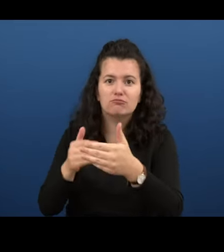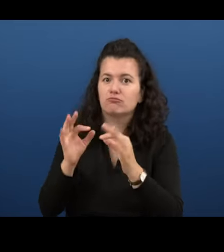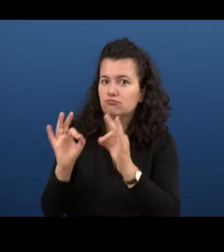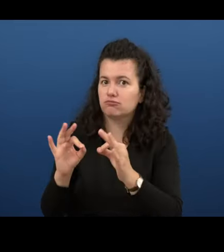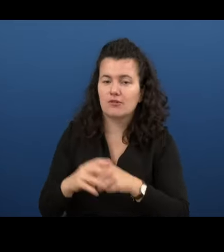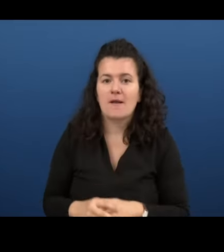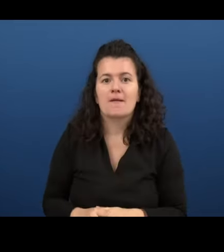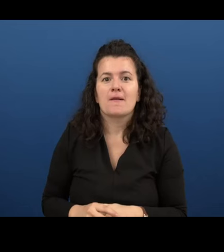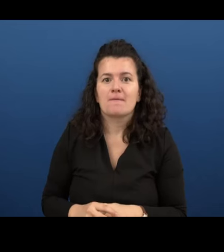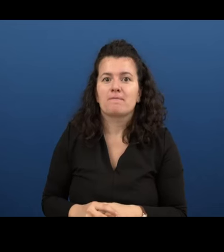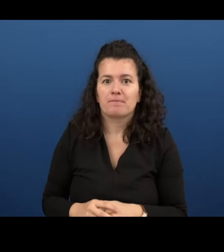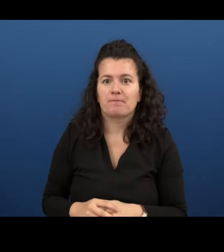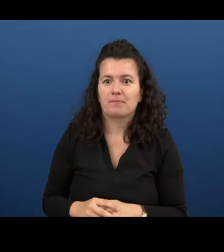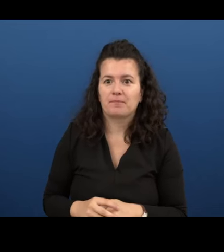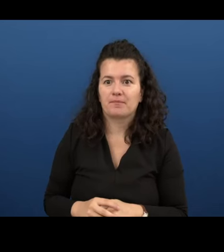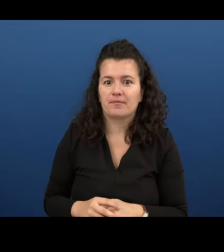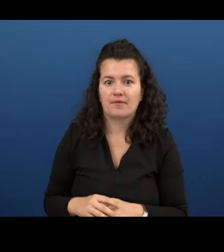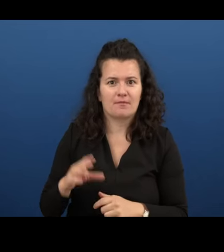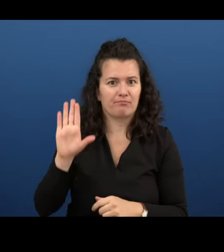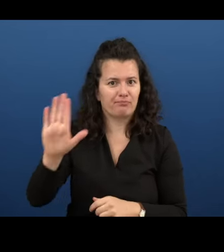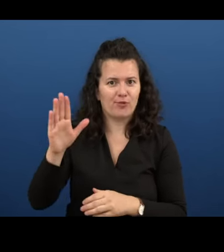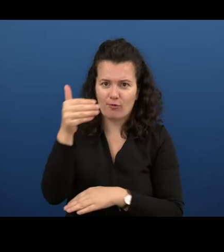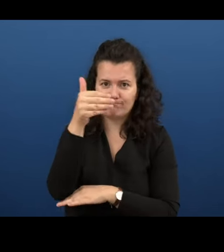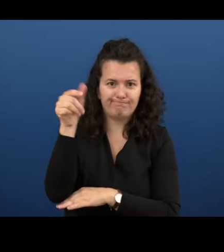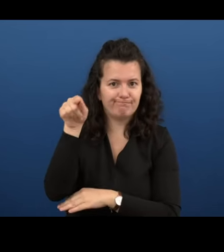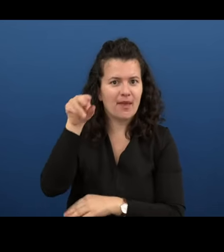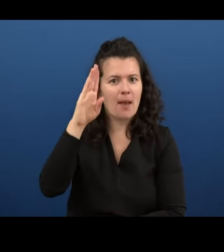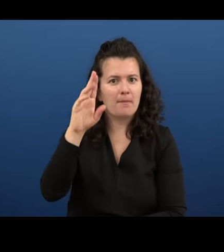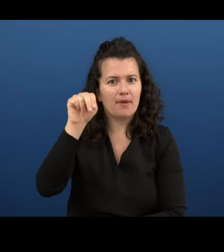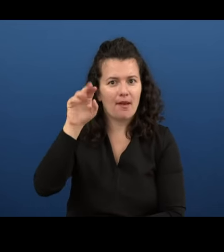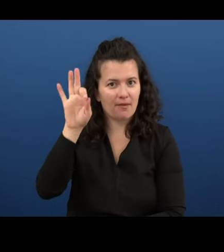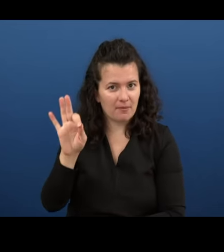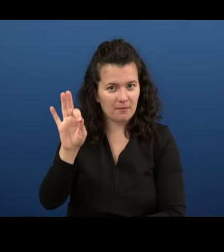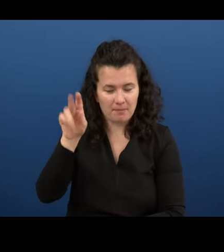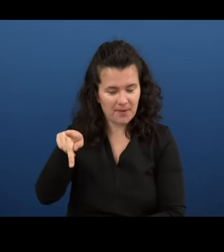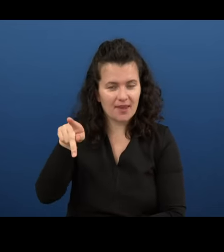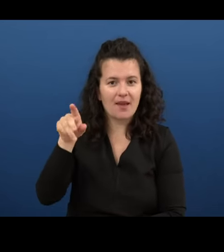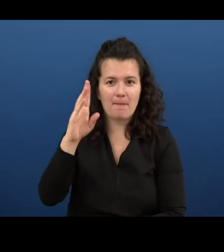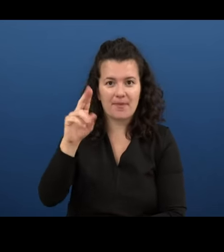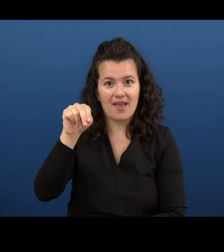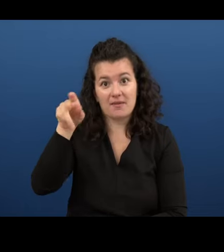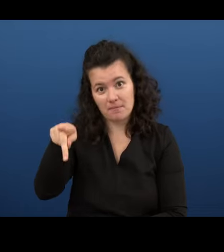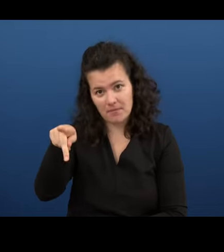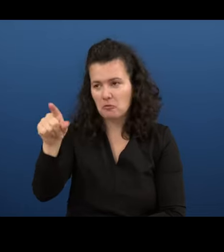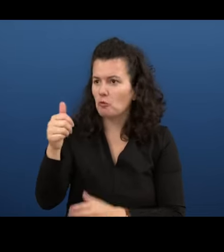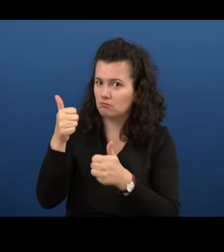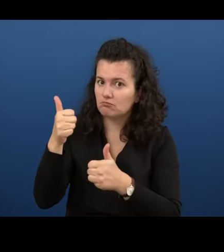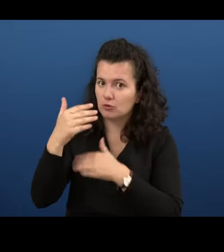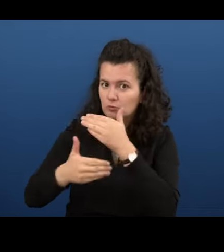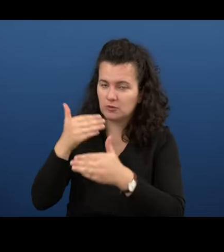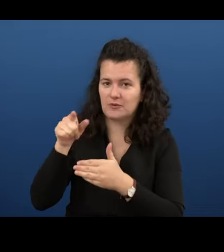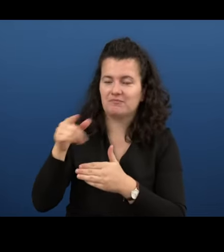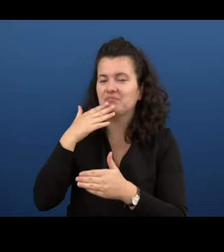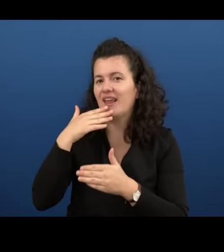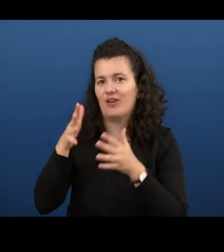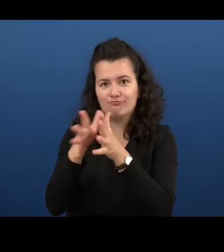the cap agency deserve a Mizzou colleague know the mom don't pass a segmented Pooja